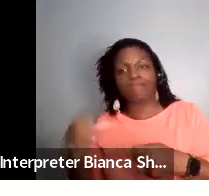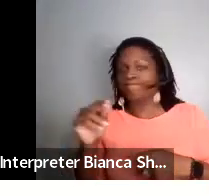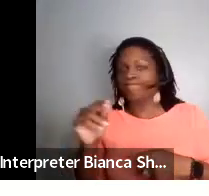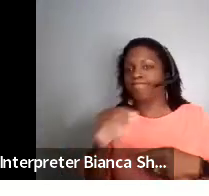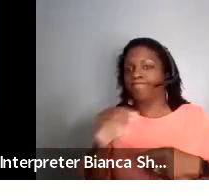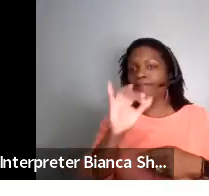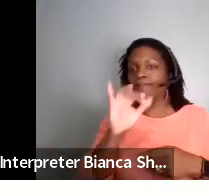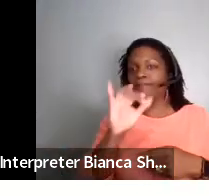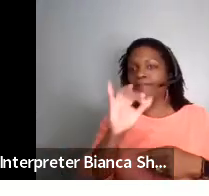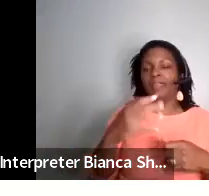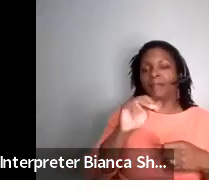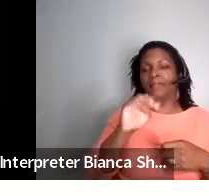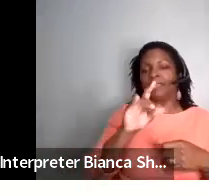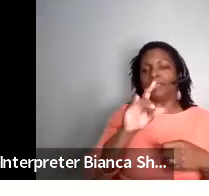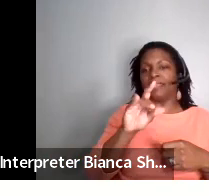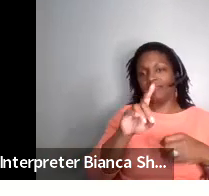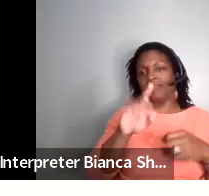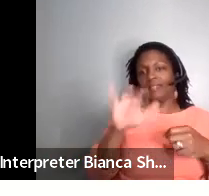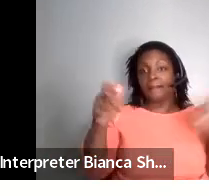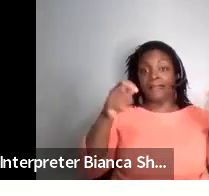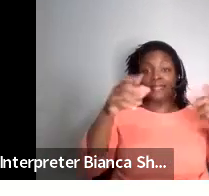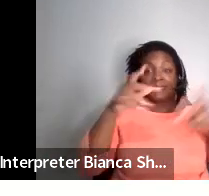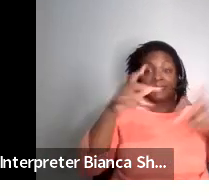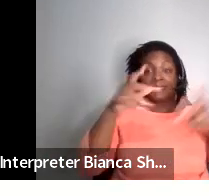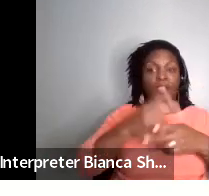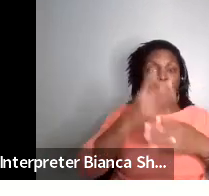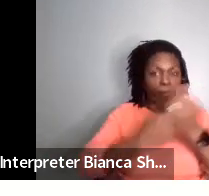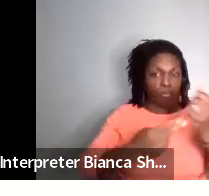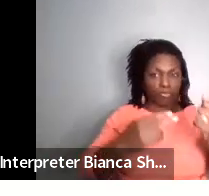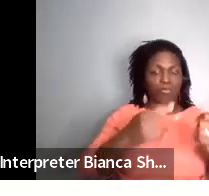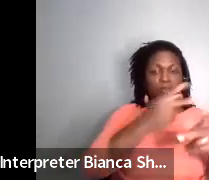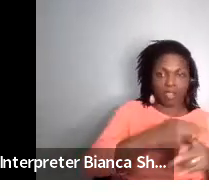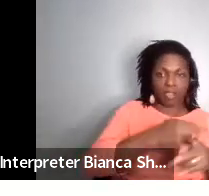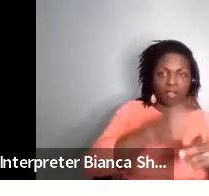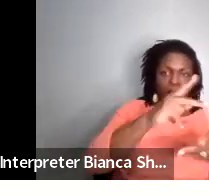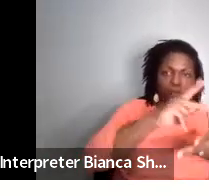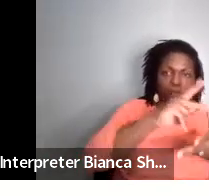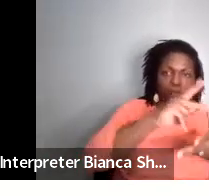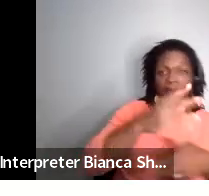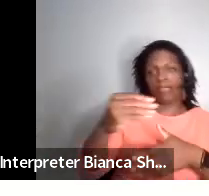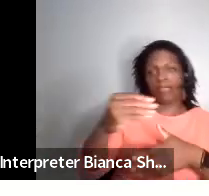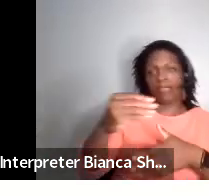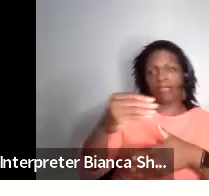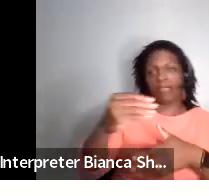Organizations will oversee both primary care and behavioral health needs for Medicaid members.